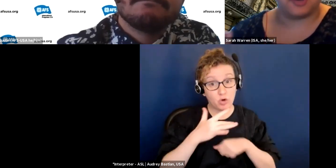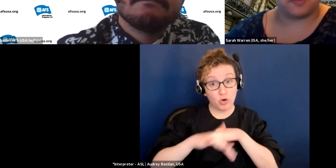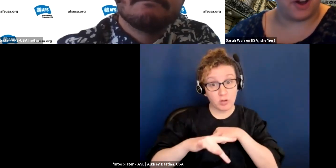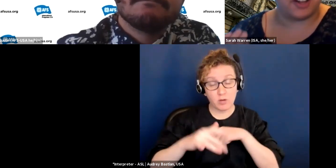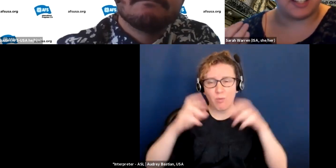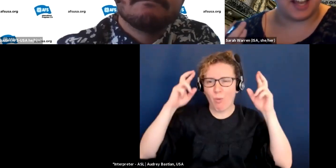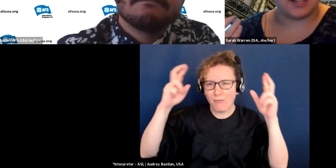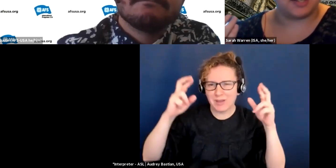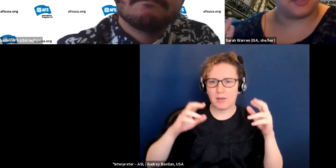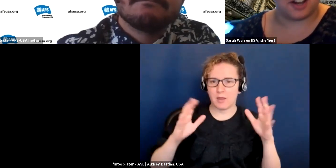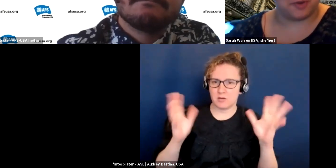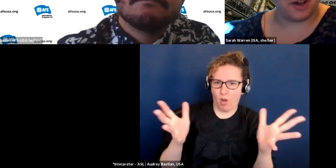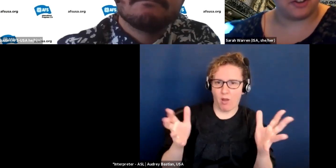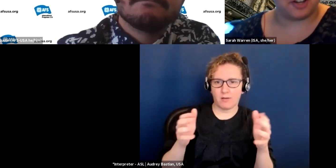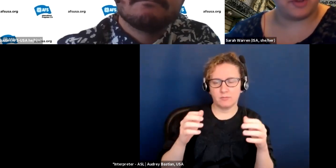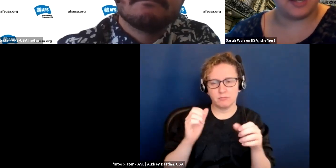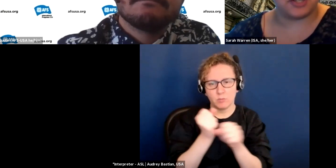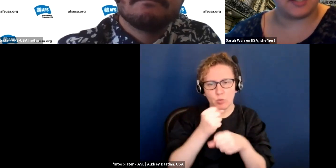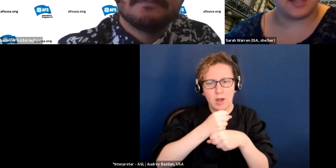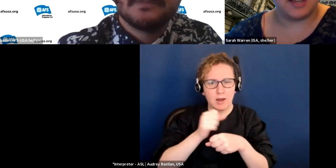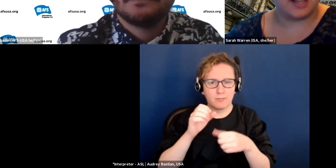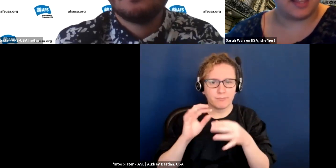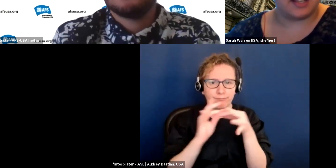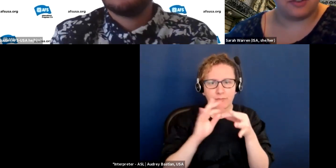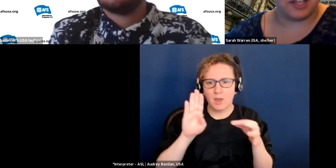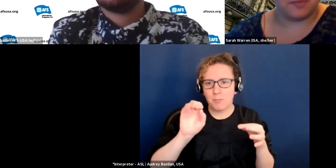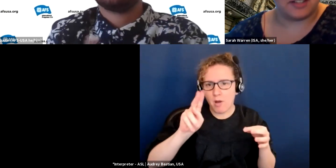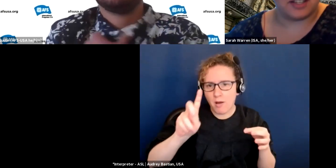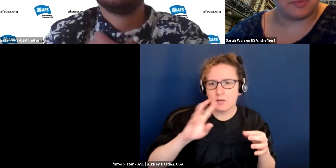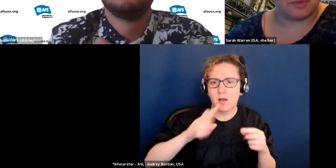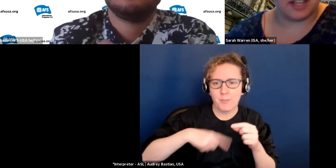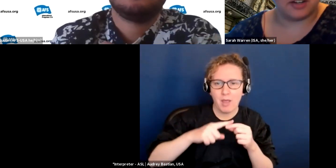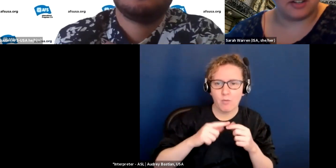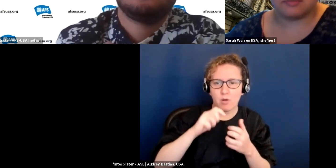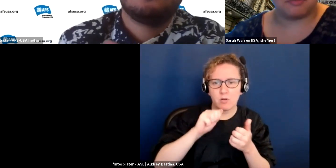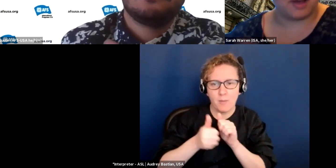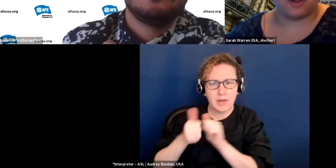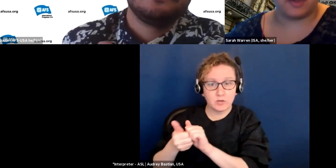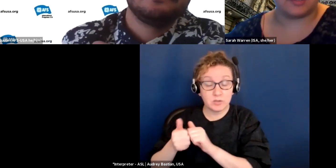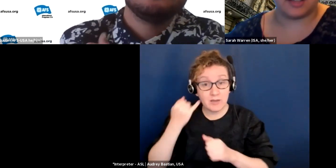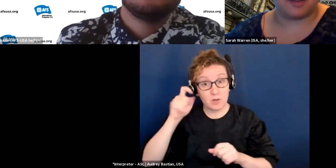create a bond and talk about your accommodations. If you need me six months later, by all means,